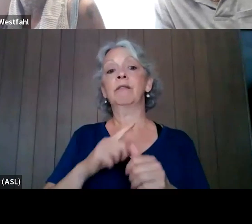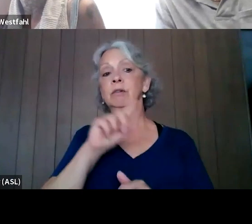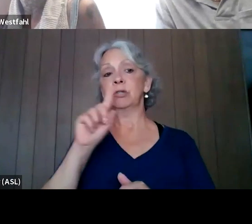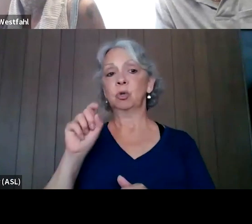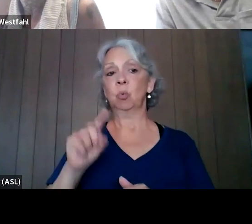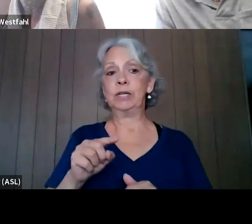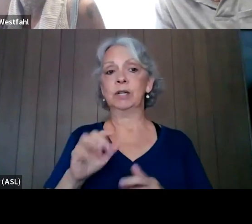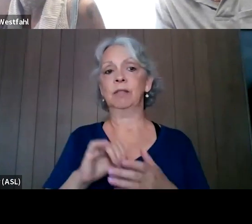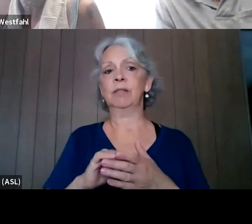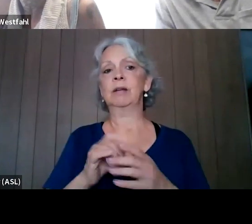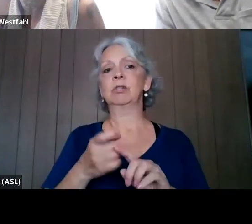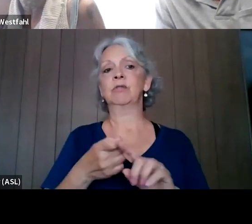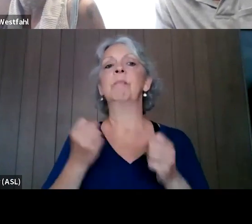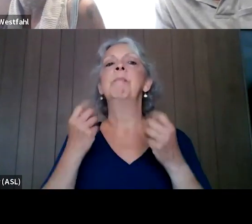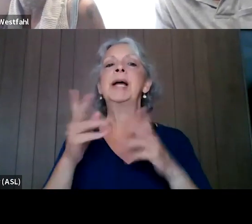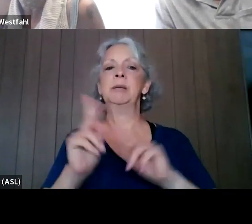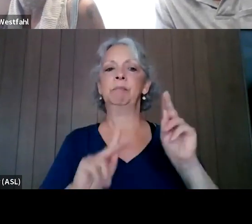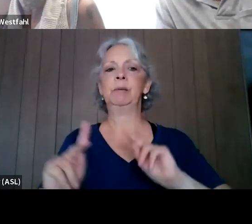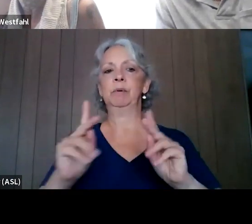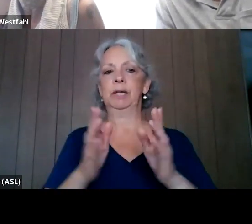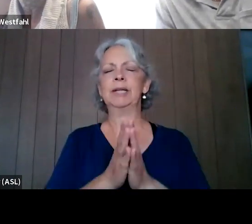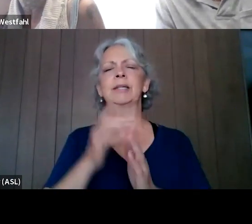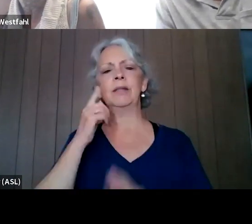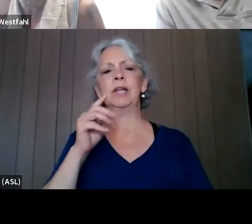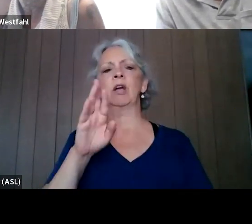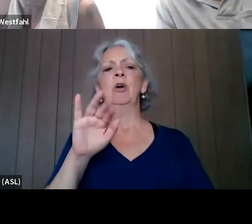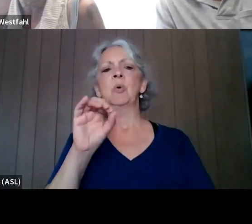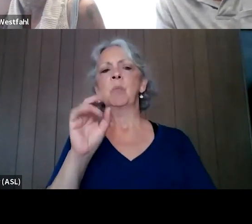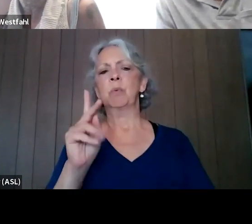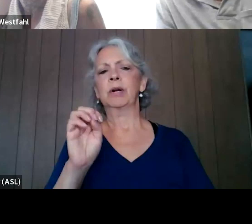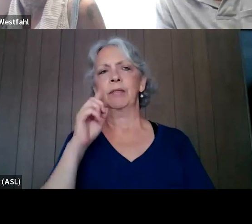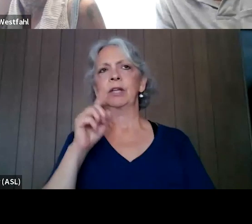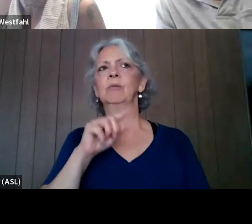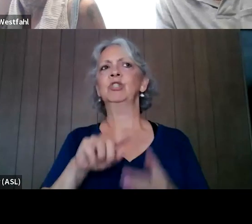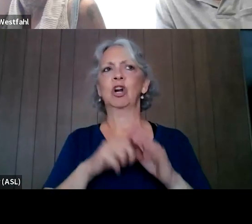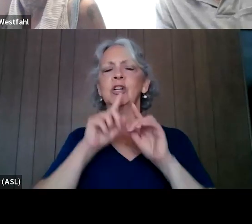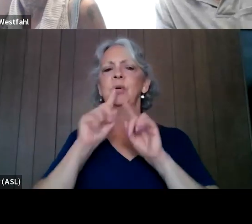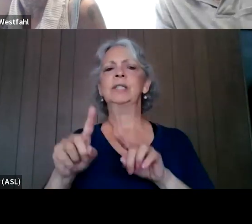that we got from a lot of folks is, and Brooke, I think this is what you started to answer, you know,